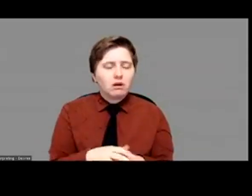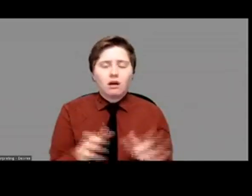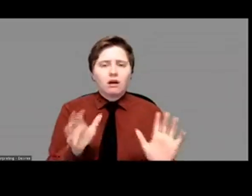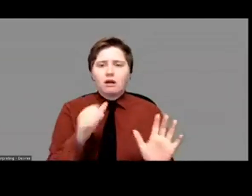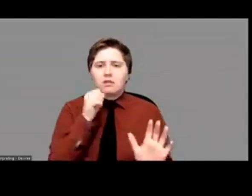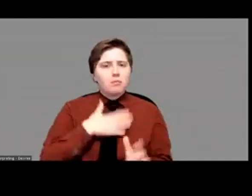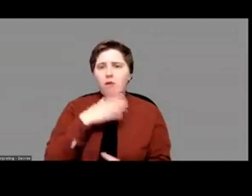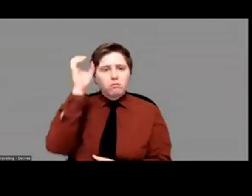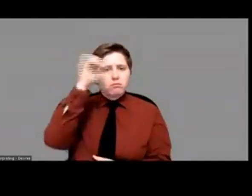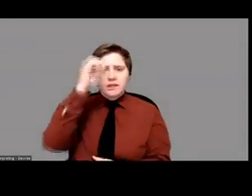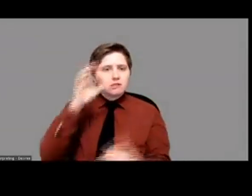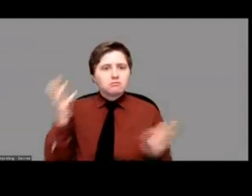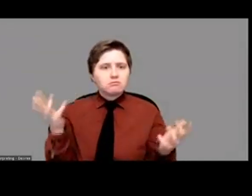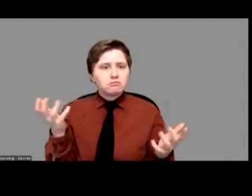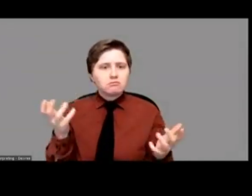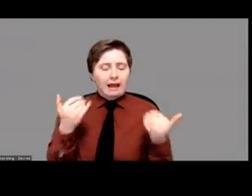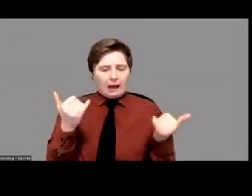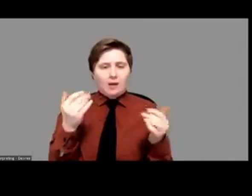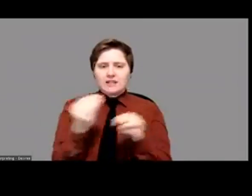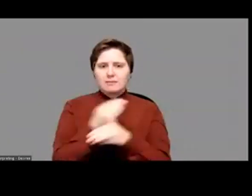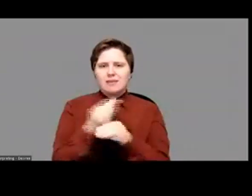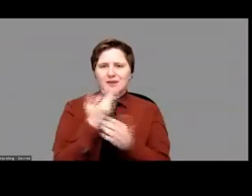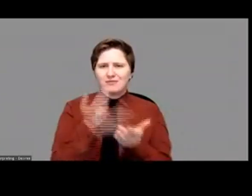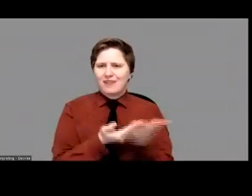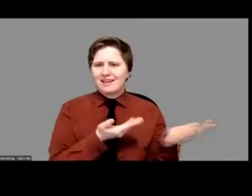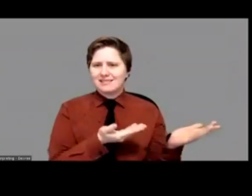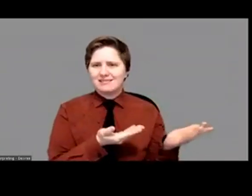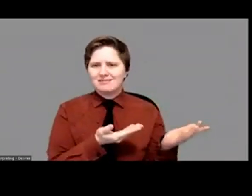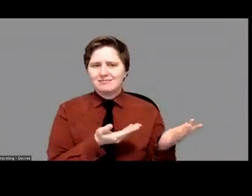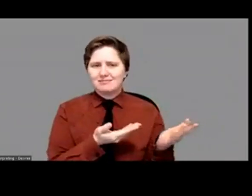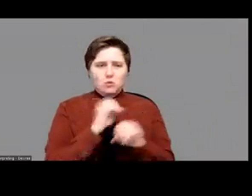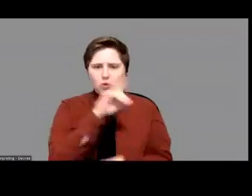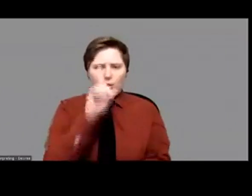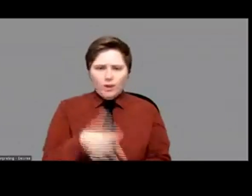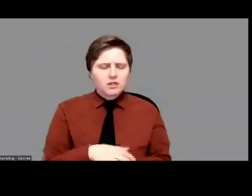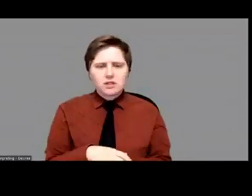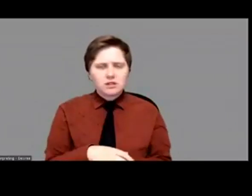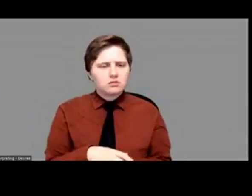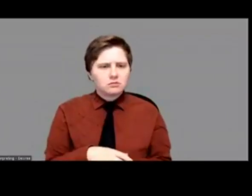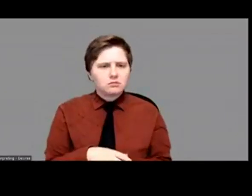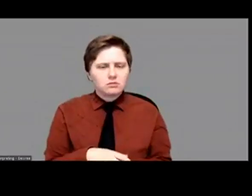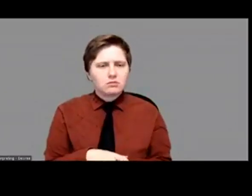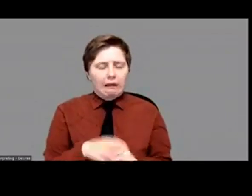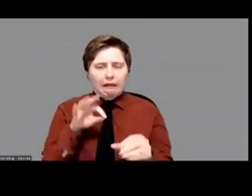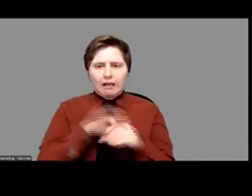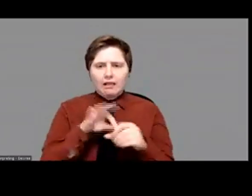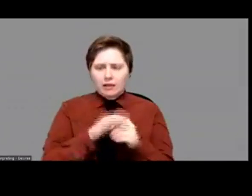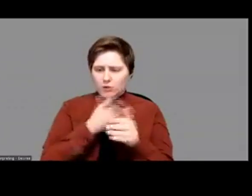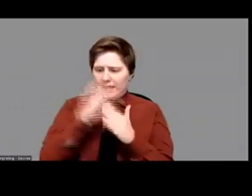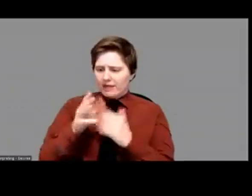that this is now a mathematical fact. There's no question the election that would have ended on March 17th.